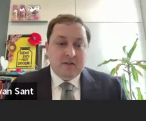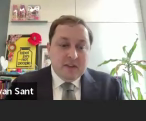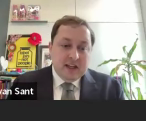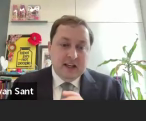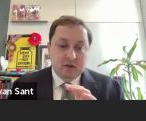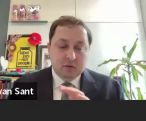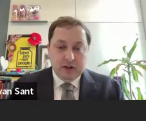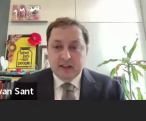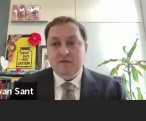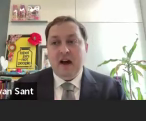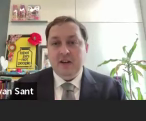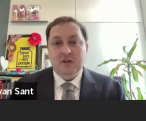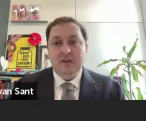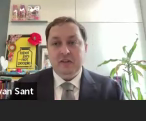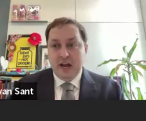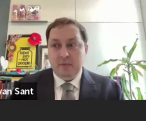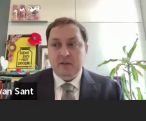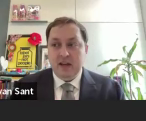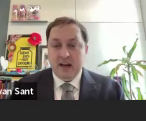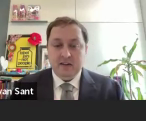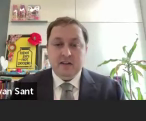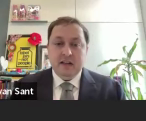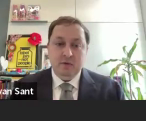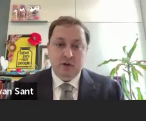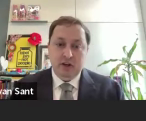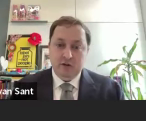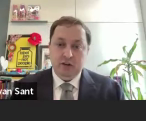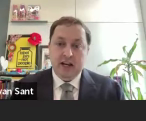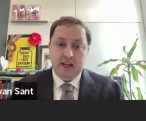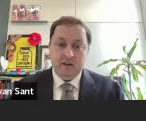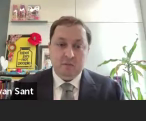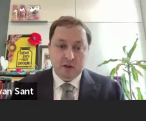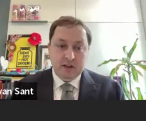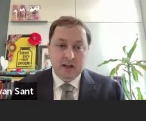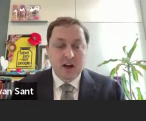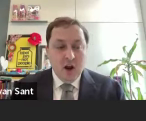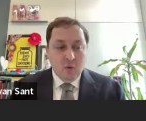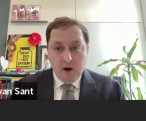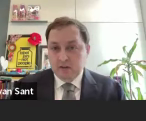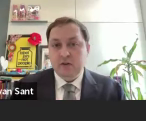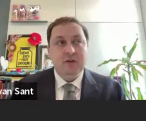One of the really vital steps that the team took in creating this building was